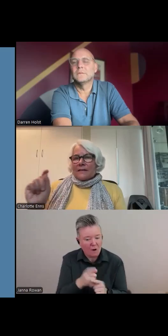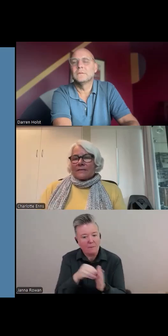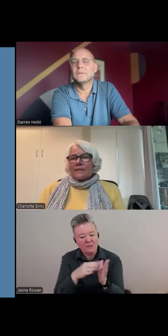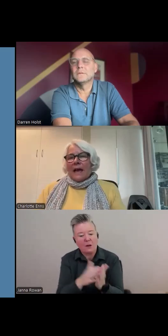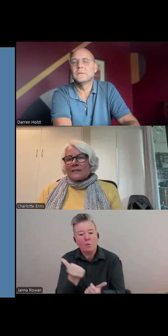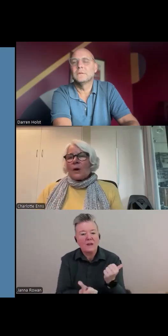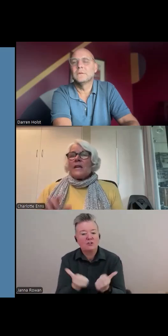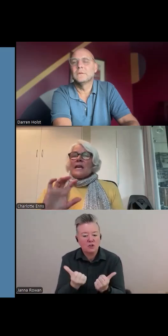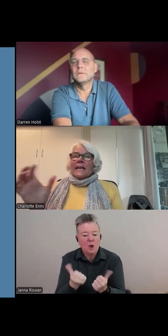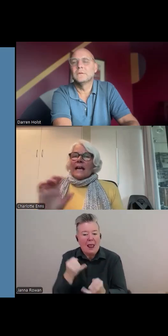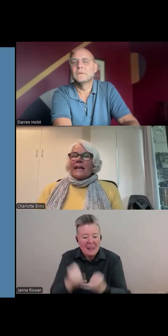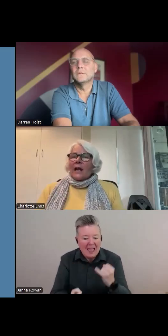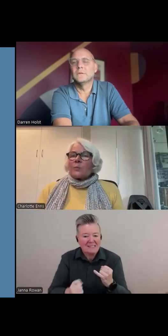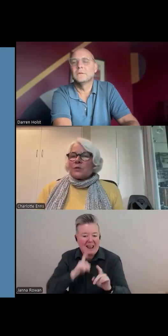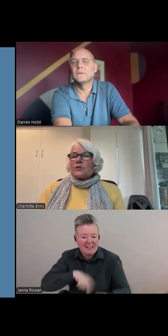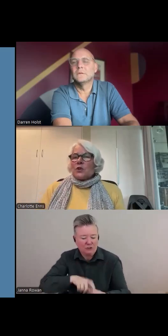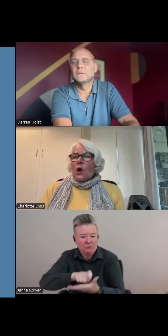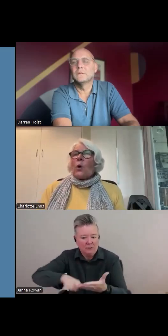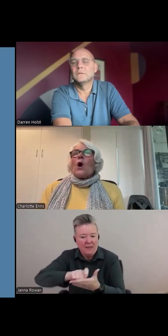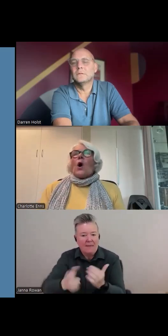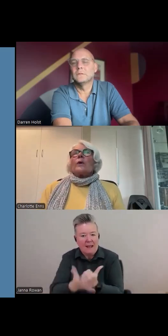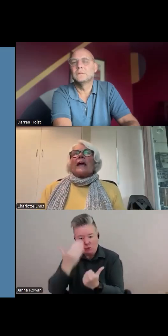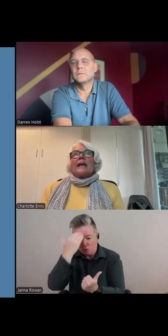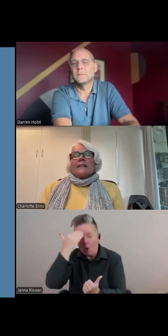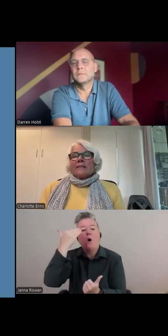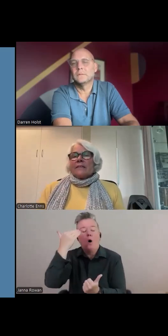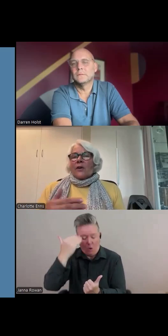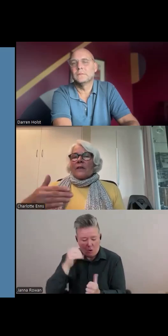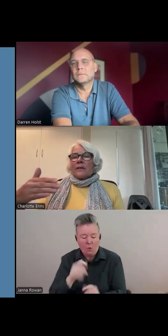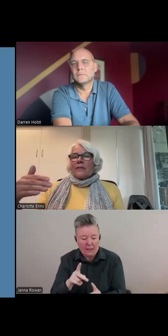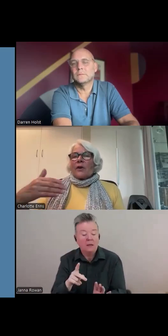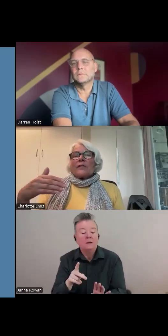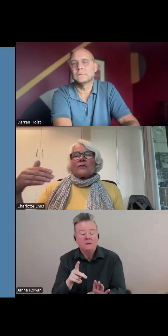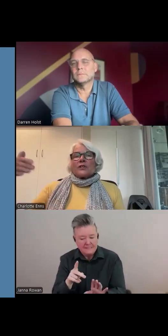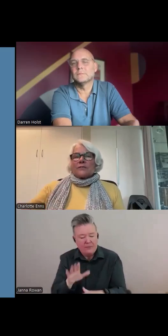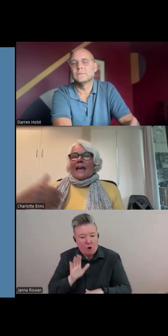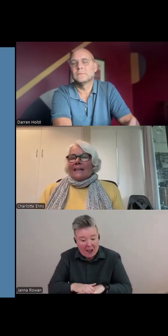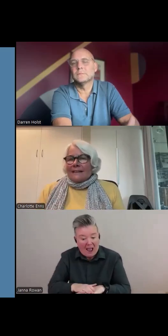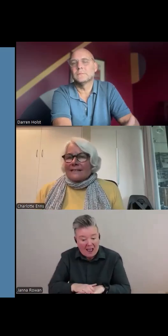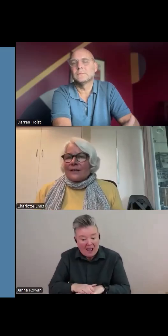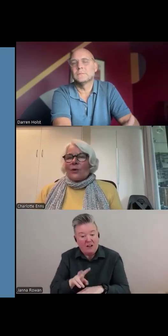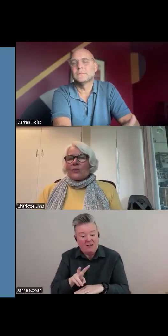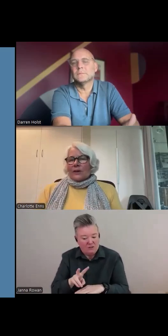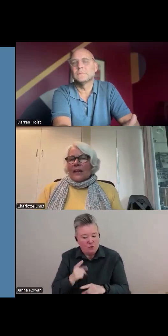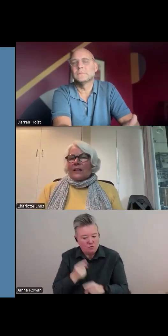and then indicate which one was the last one, it kind of helps you to know, okay, they're on the verge